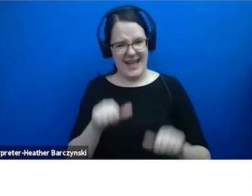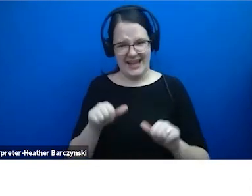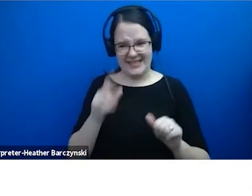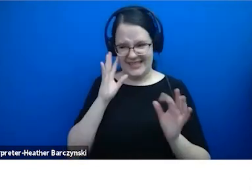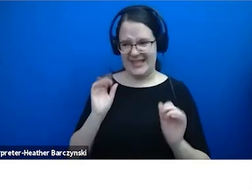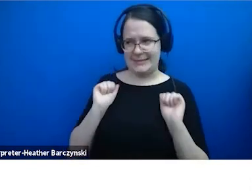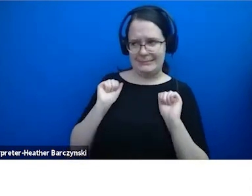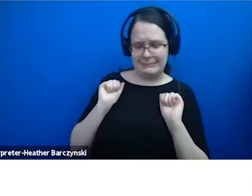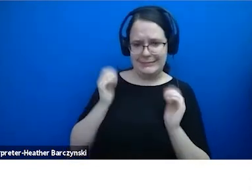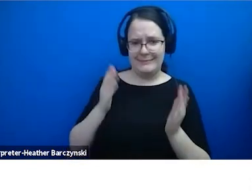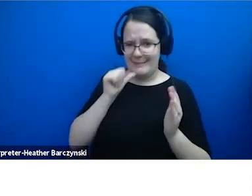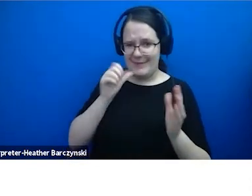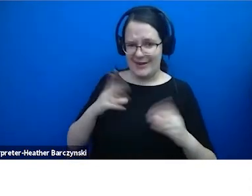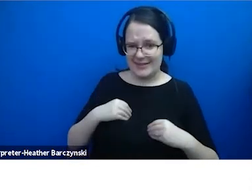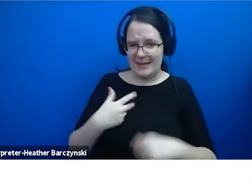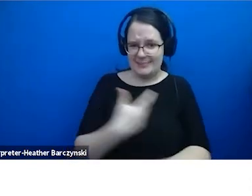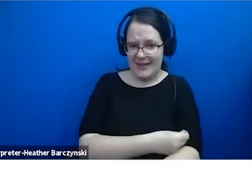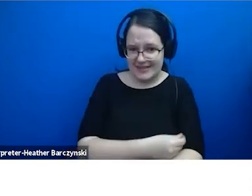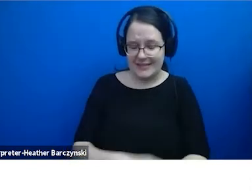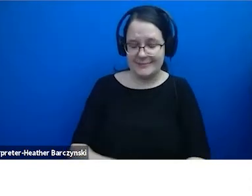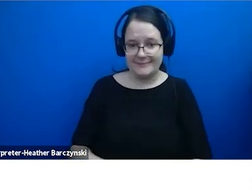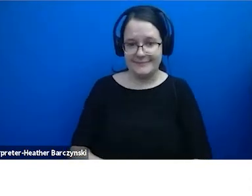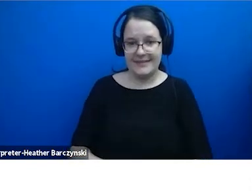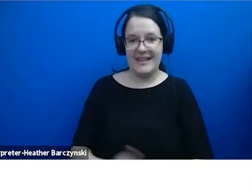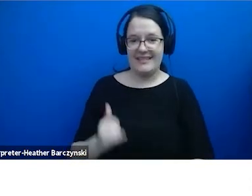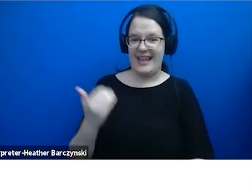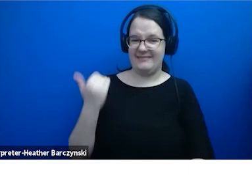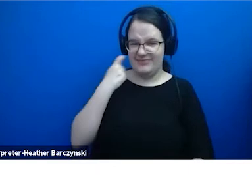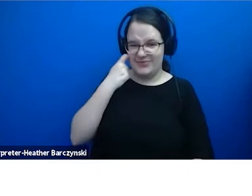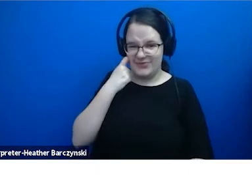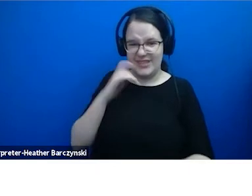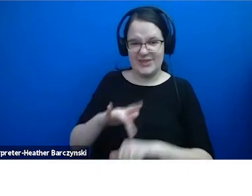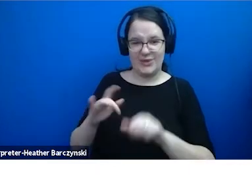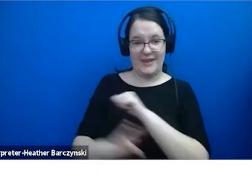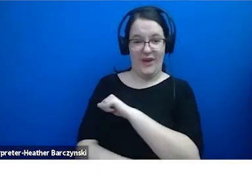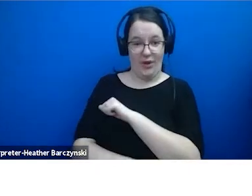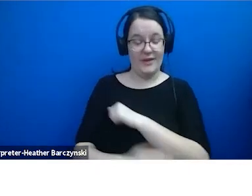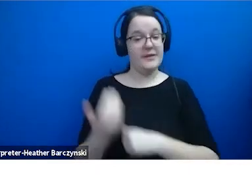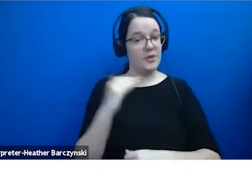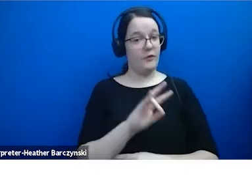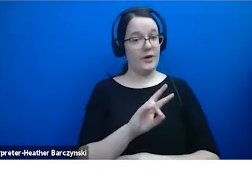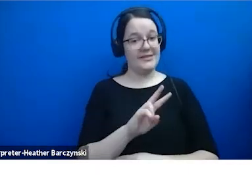acceptance of comet 19 vaccines in the early fall and so those rates dropped from 72 to 51